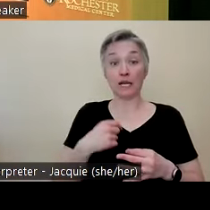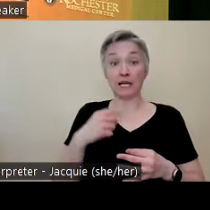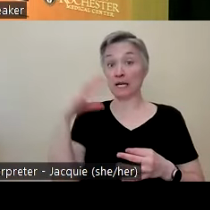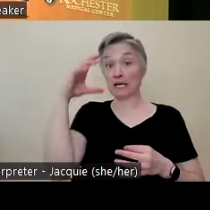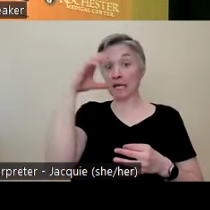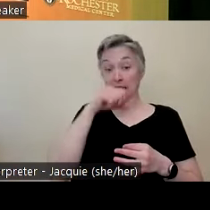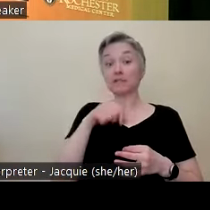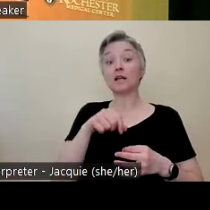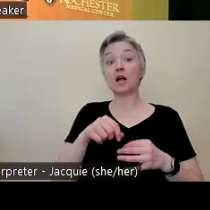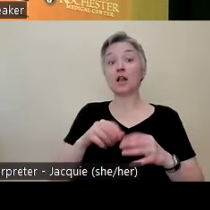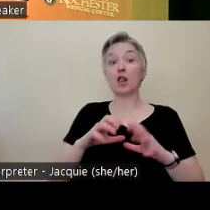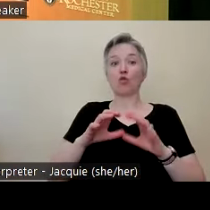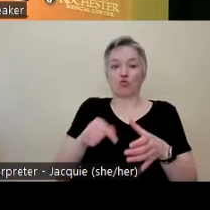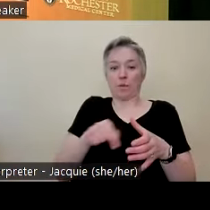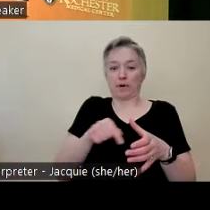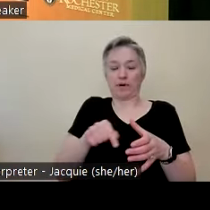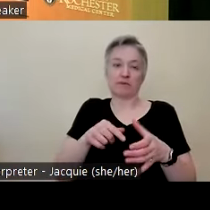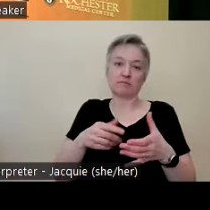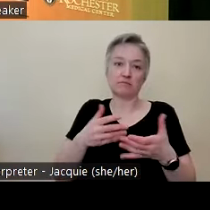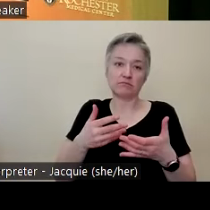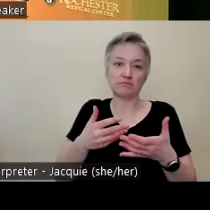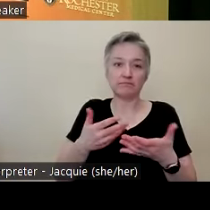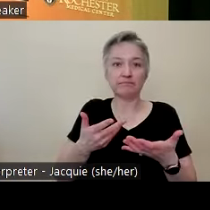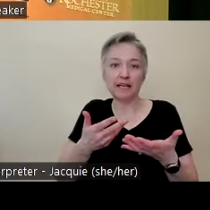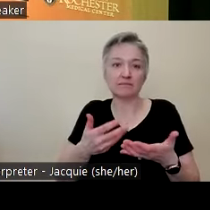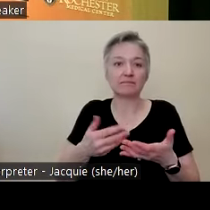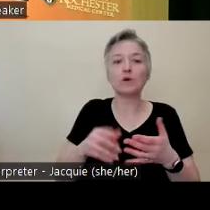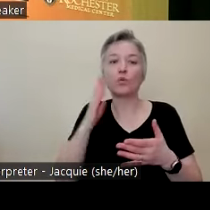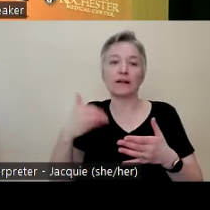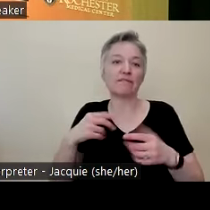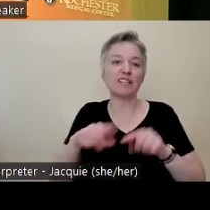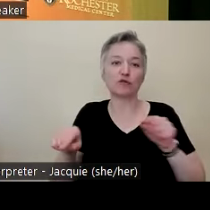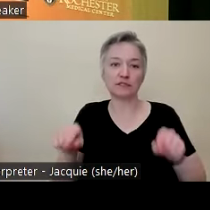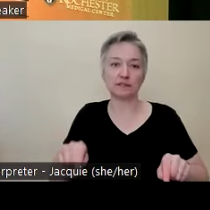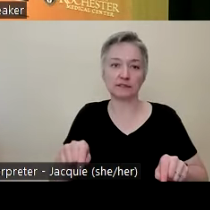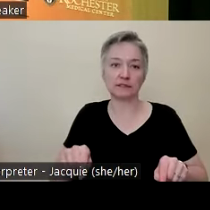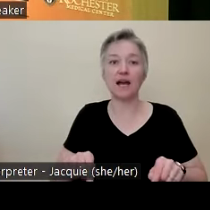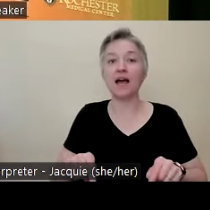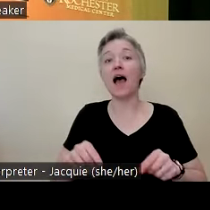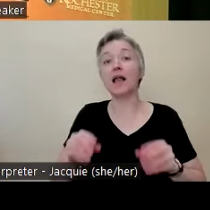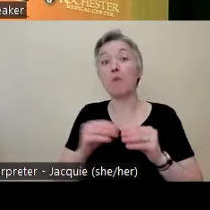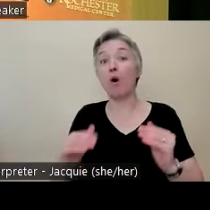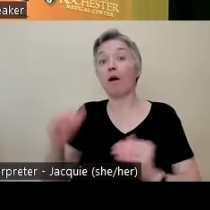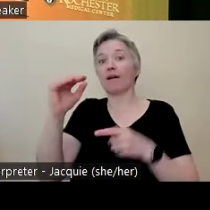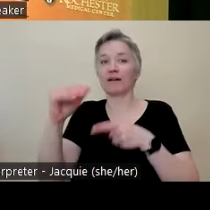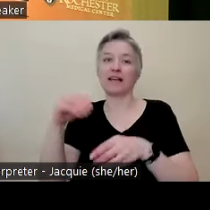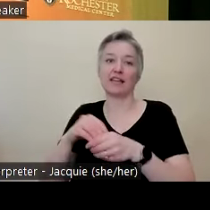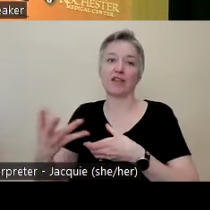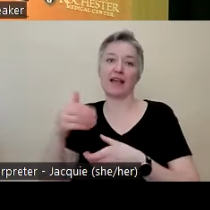the effect being stronger in the autism group results supported a significant relationship